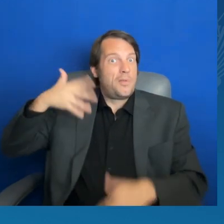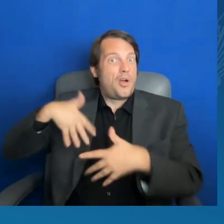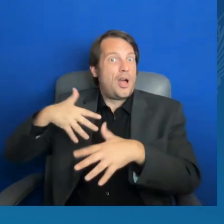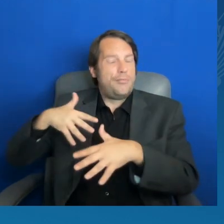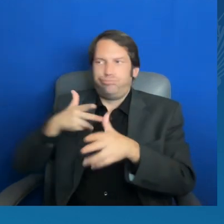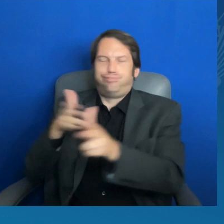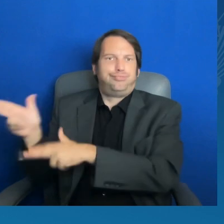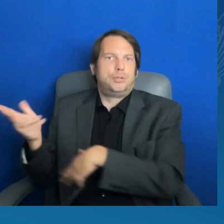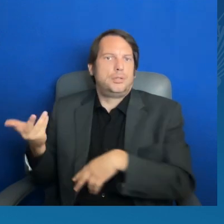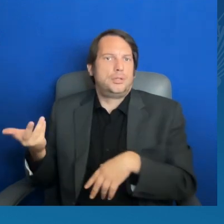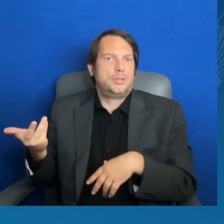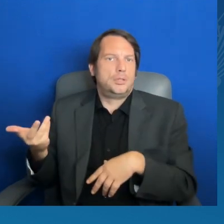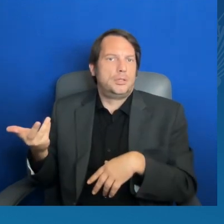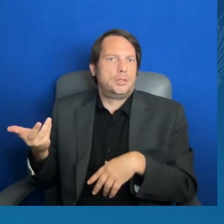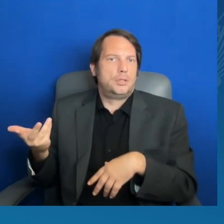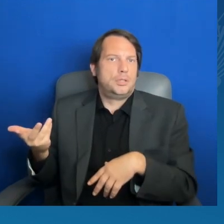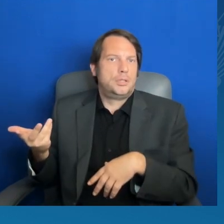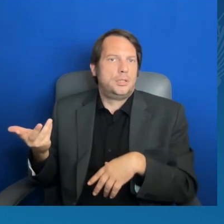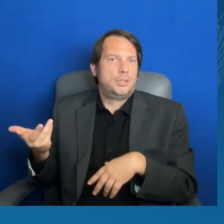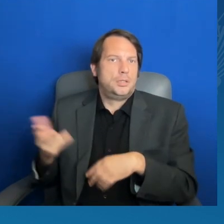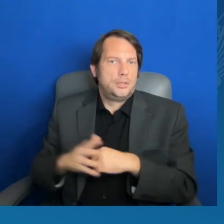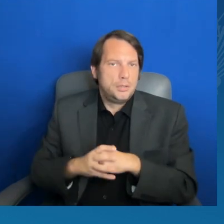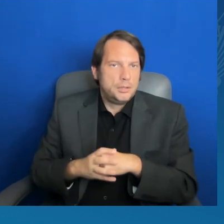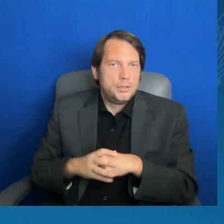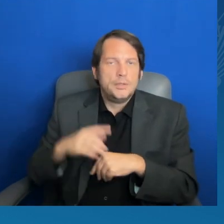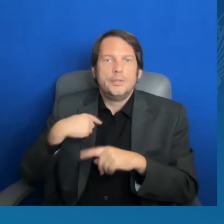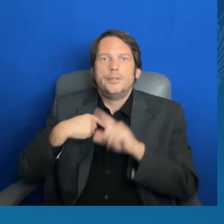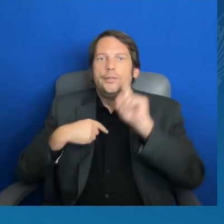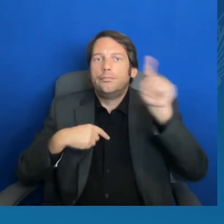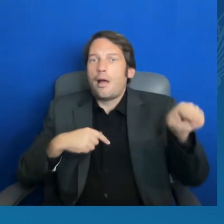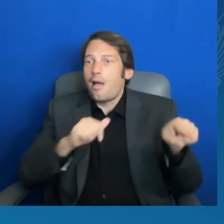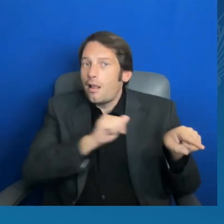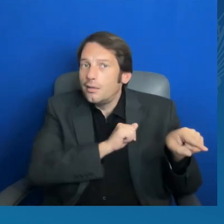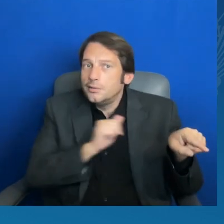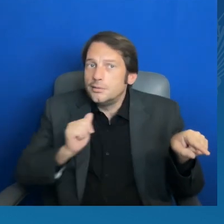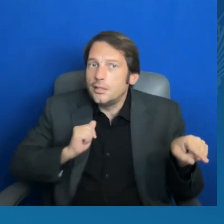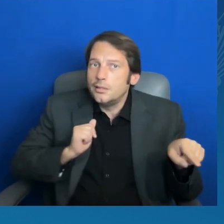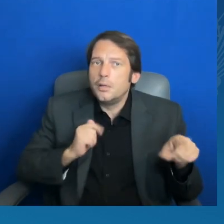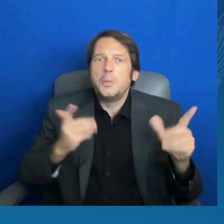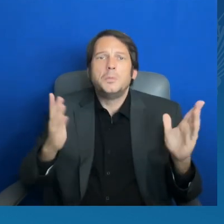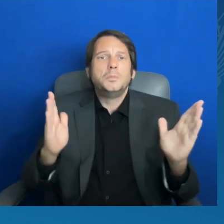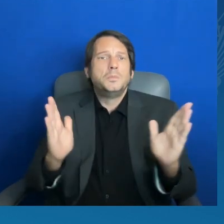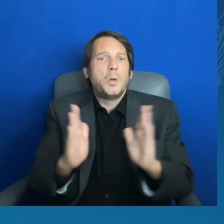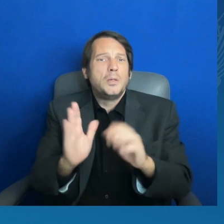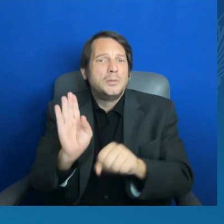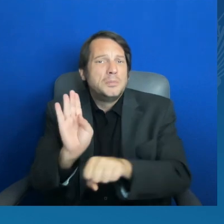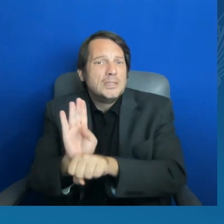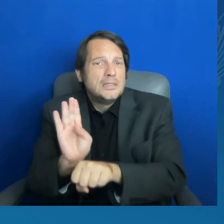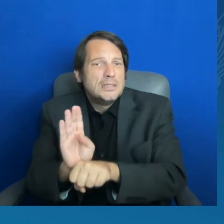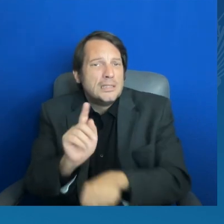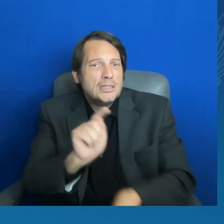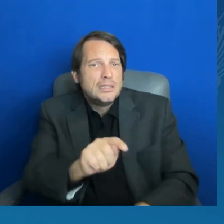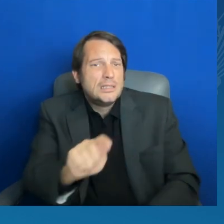We also have to -- to realize that -- that throughout our country, everyday people are having this experience.